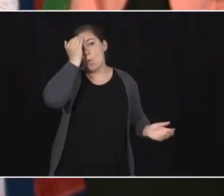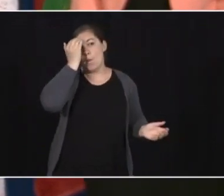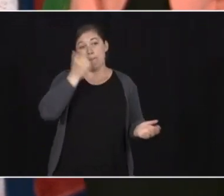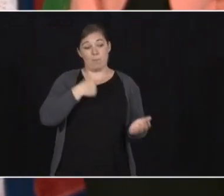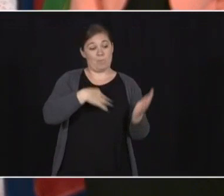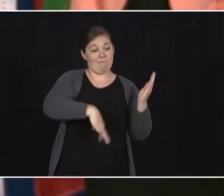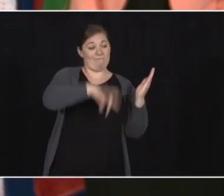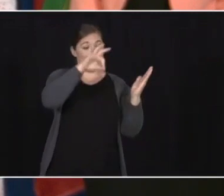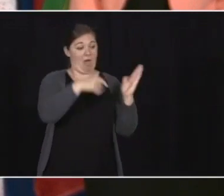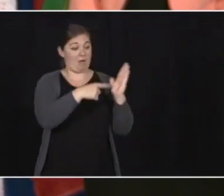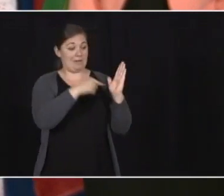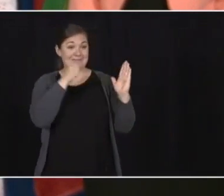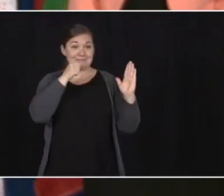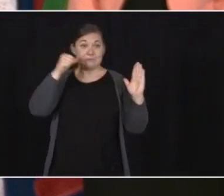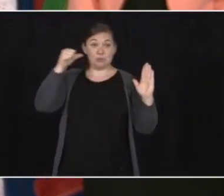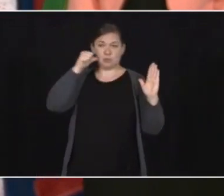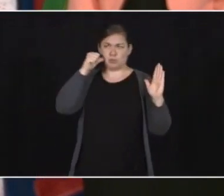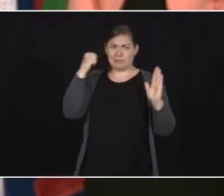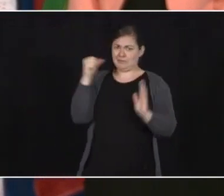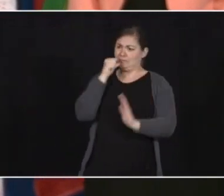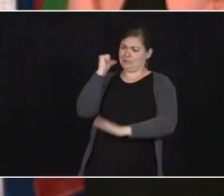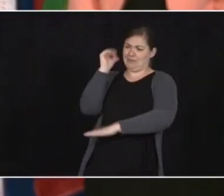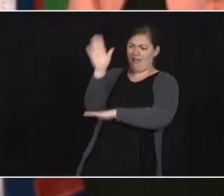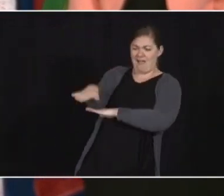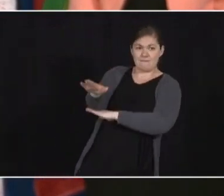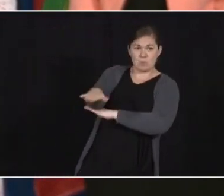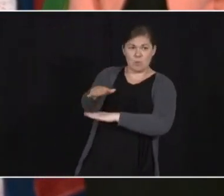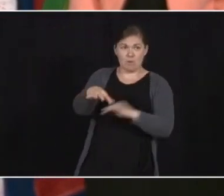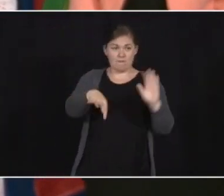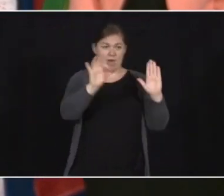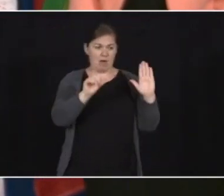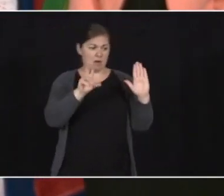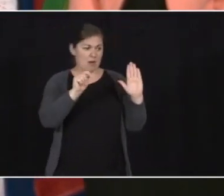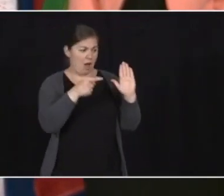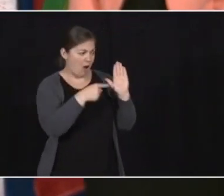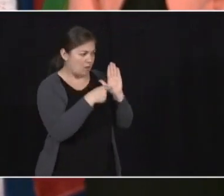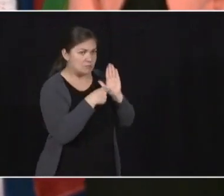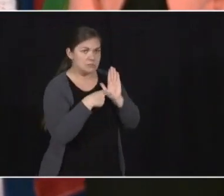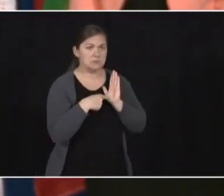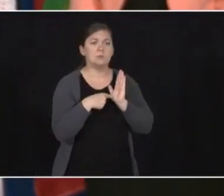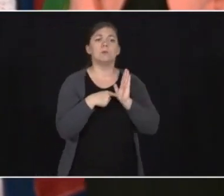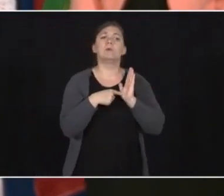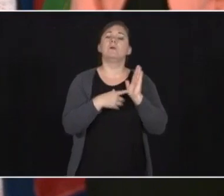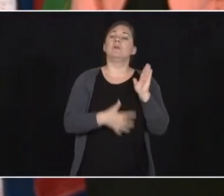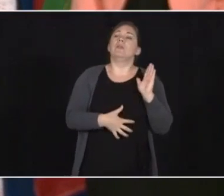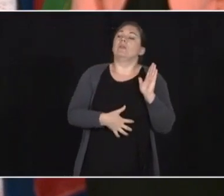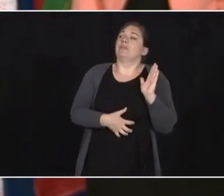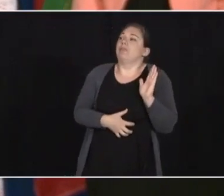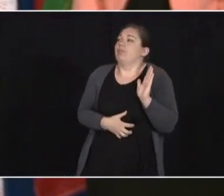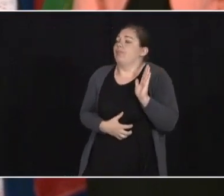yesterday. Yesterday afternoon. After the press conference I got briefed on this. It was gut wrenching.